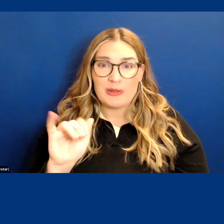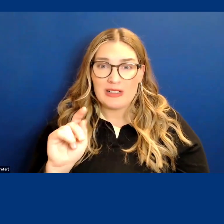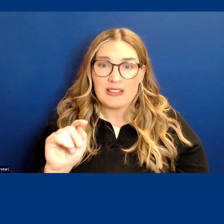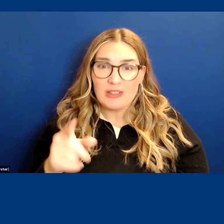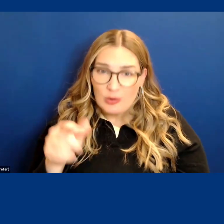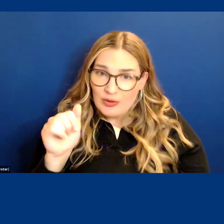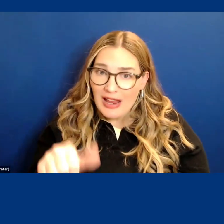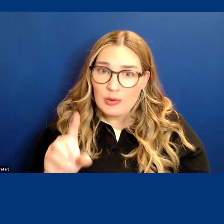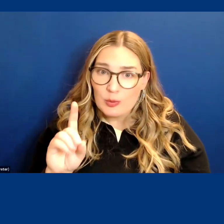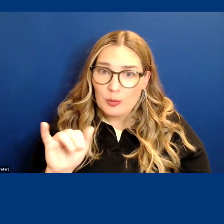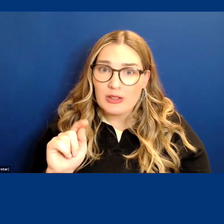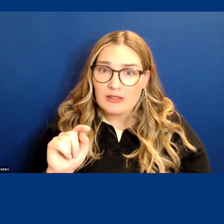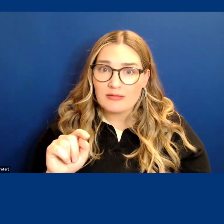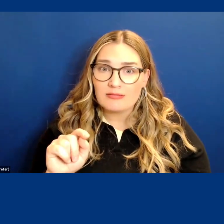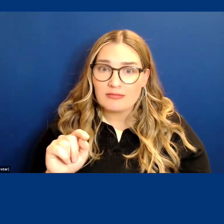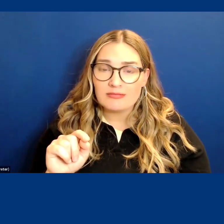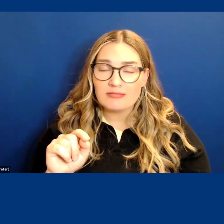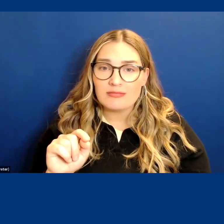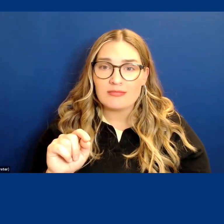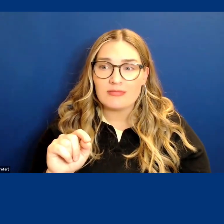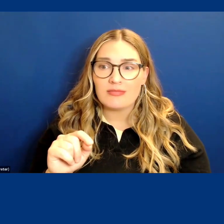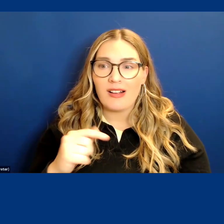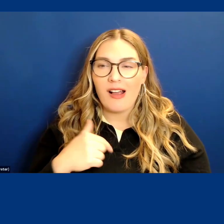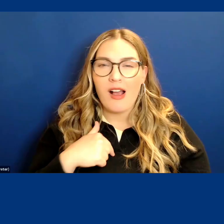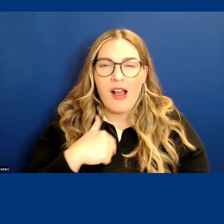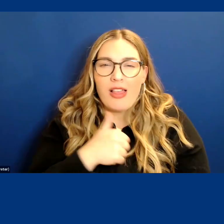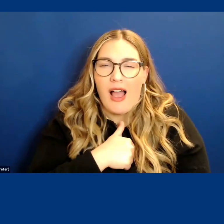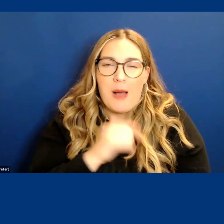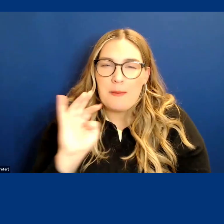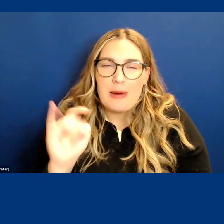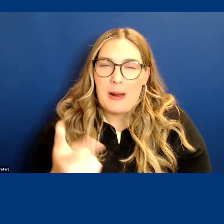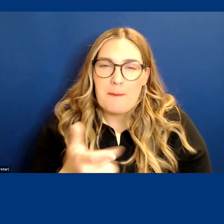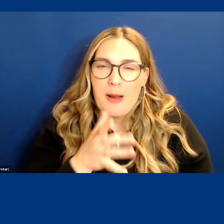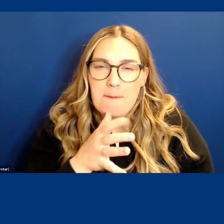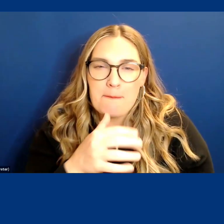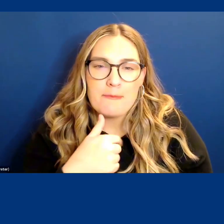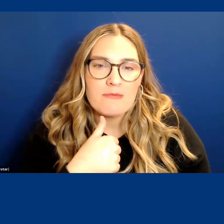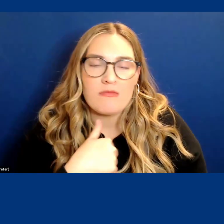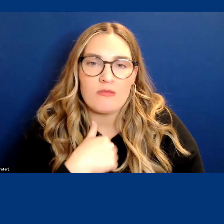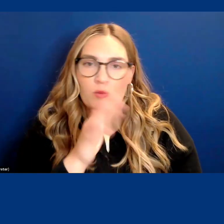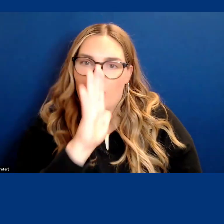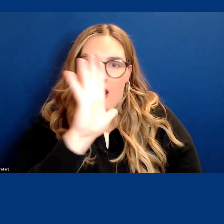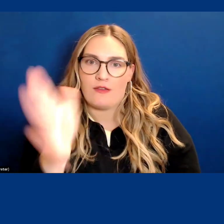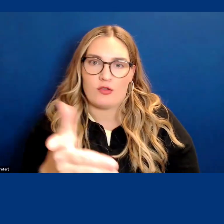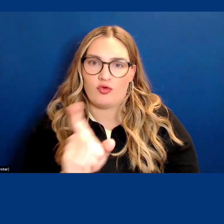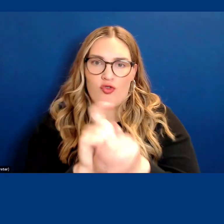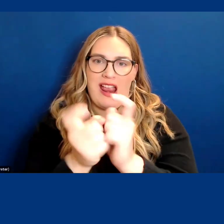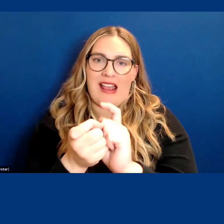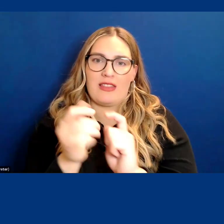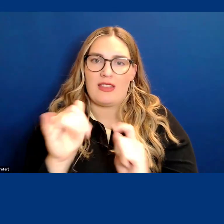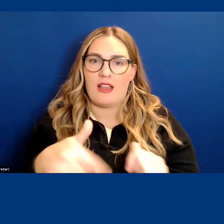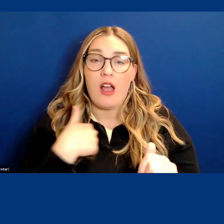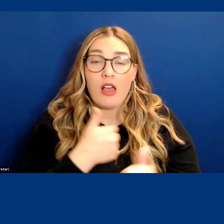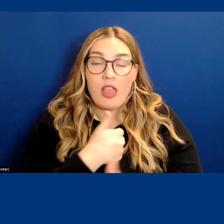do it. I I love being a mom. I would never change anything about that. I love my children they are